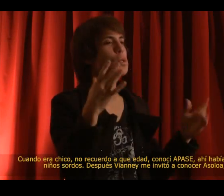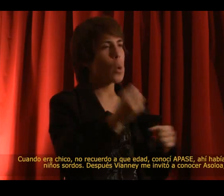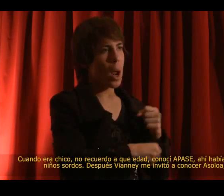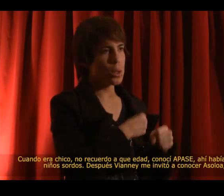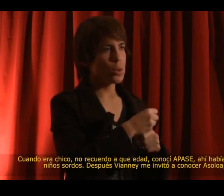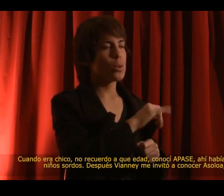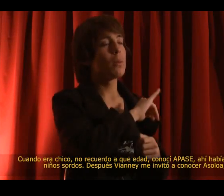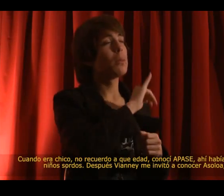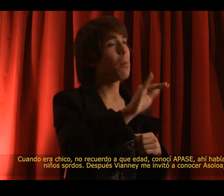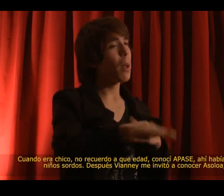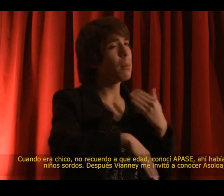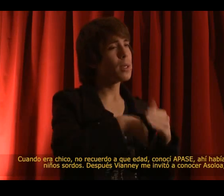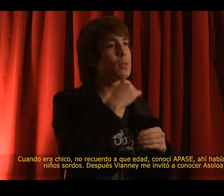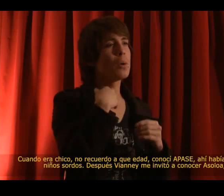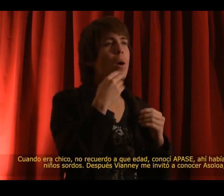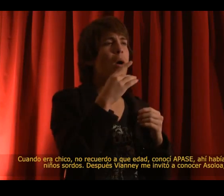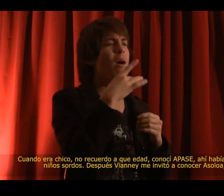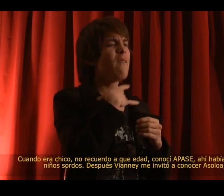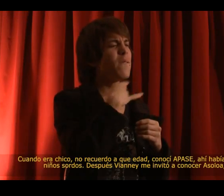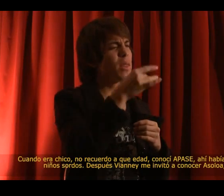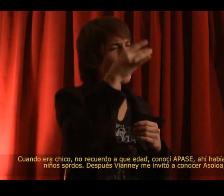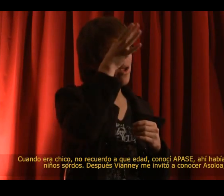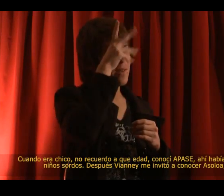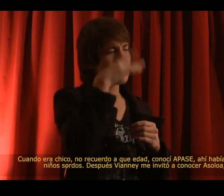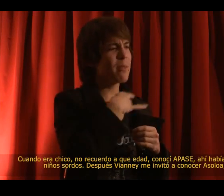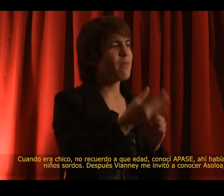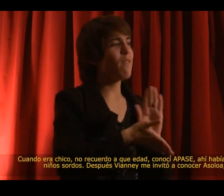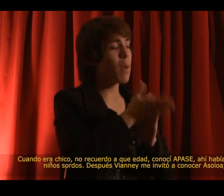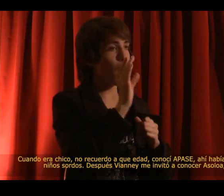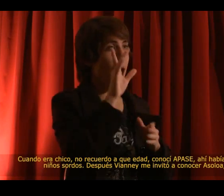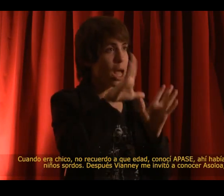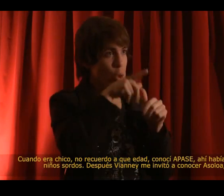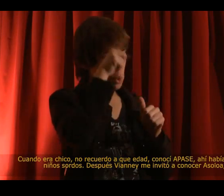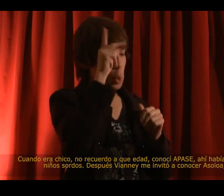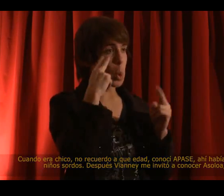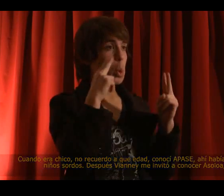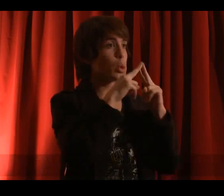Then Vianney introduced me to the deaf association in Calama called Asoloa.